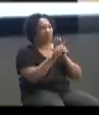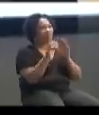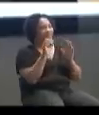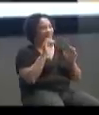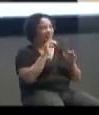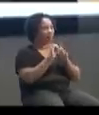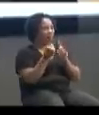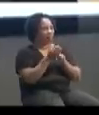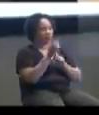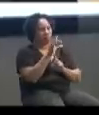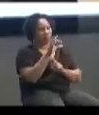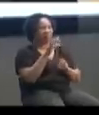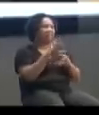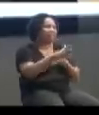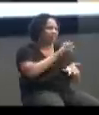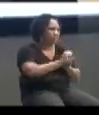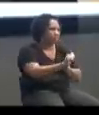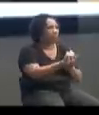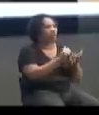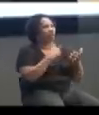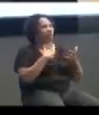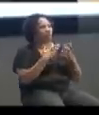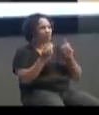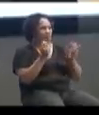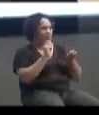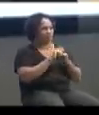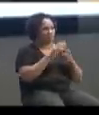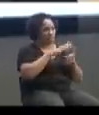ENVIRONMENTAL FOOTPRINT, WE ARE PROACTIVITY MINIMIZING OUR